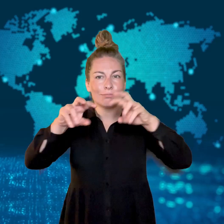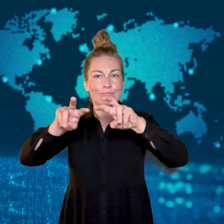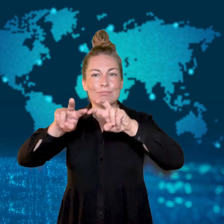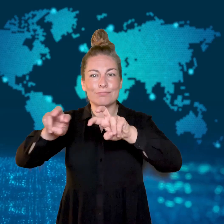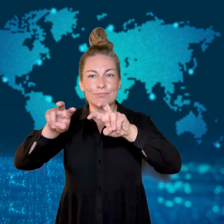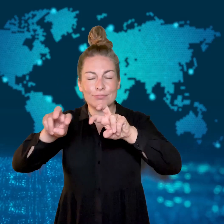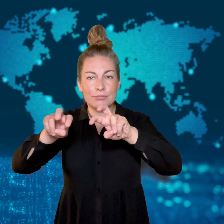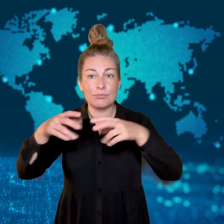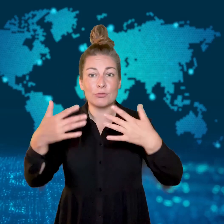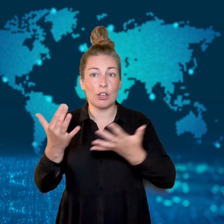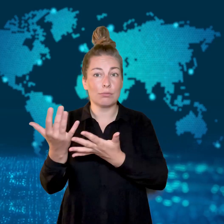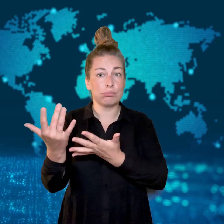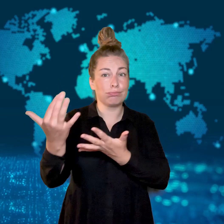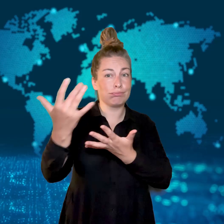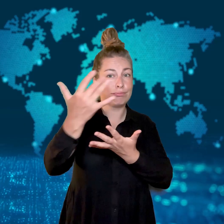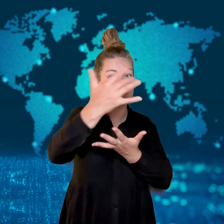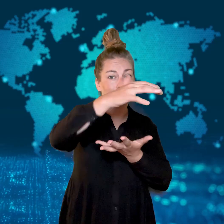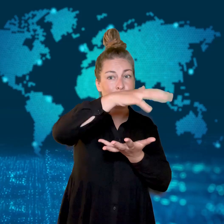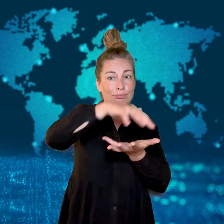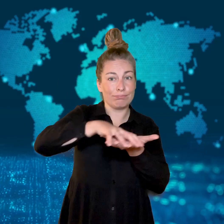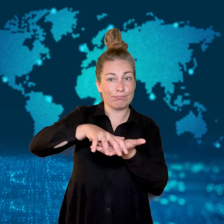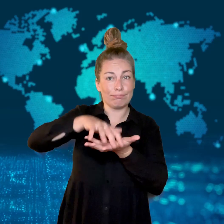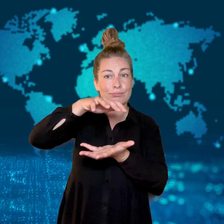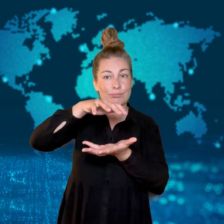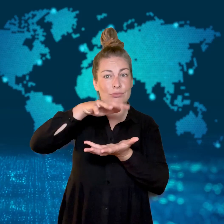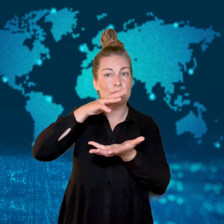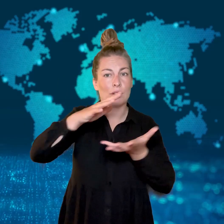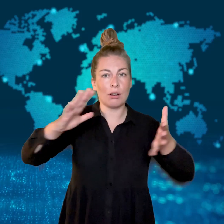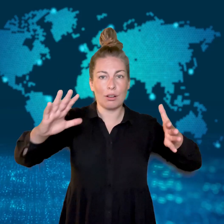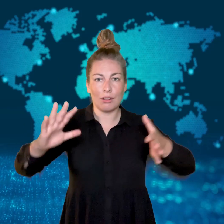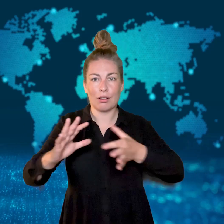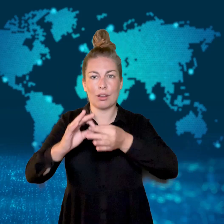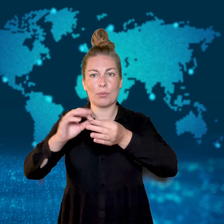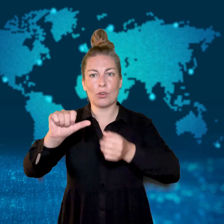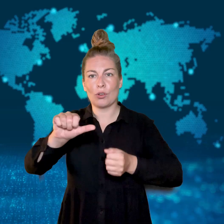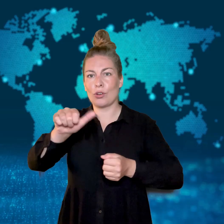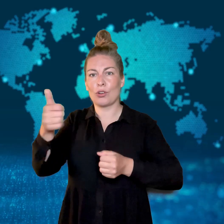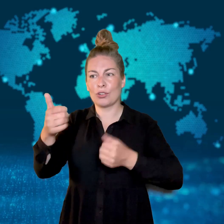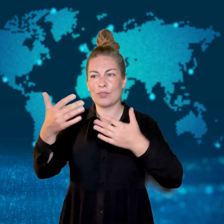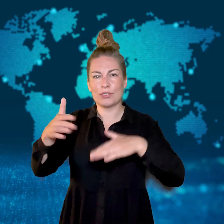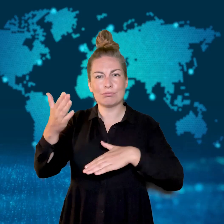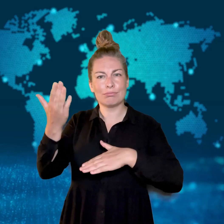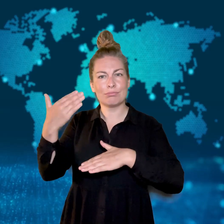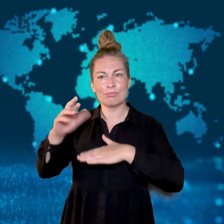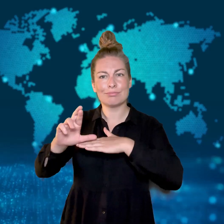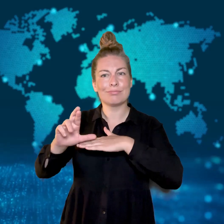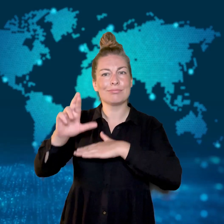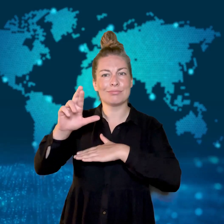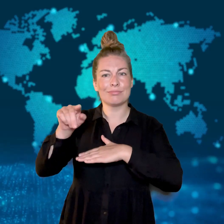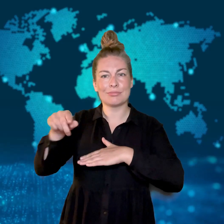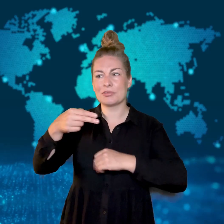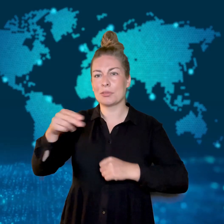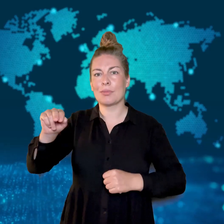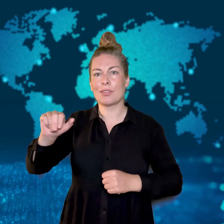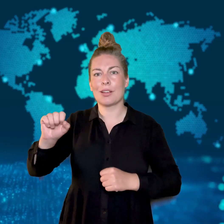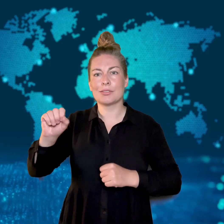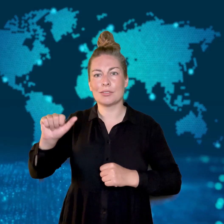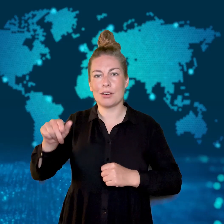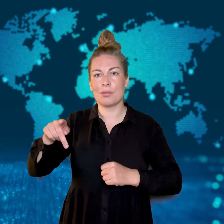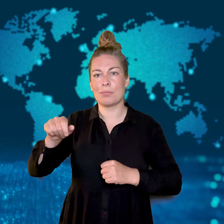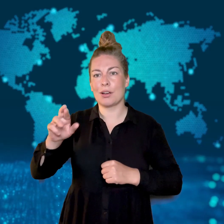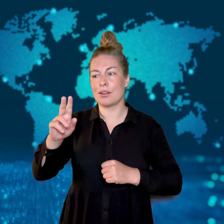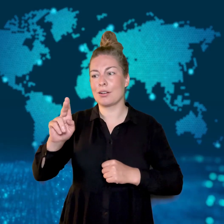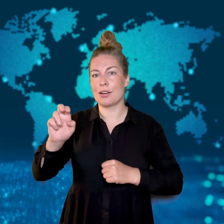The data received will be combined with other information gathered